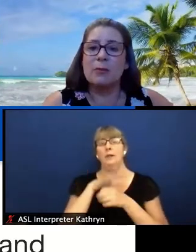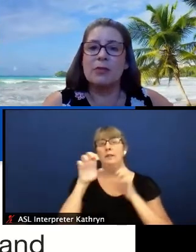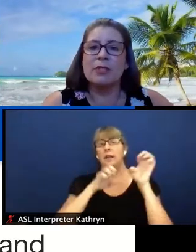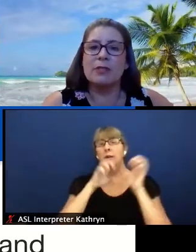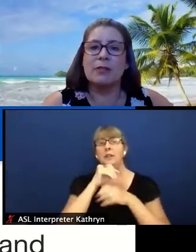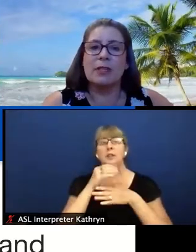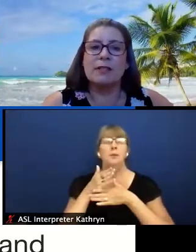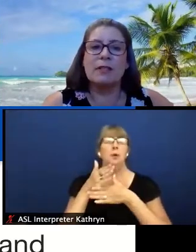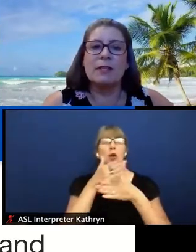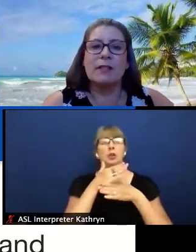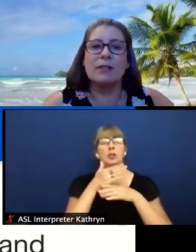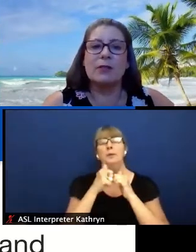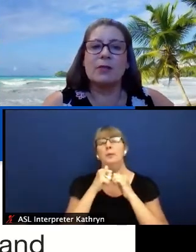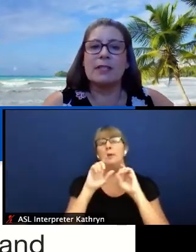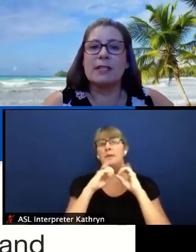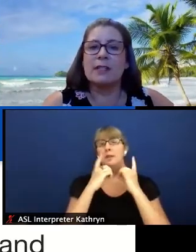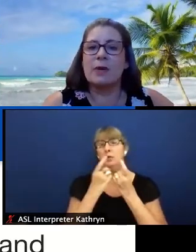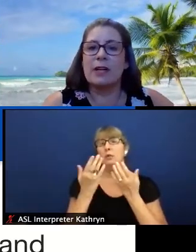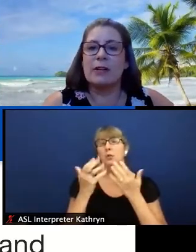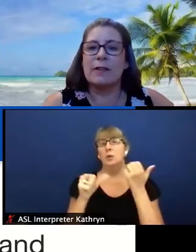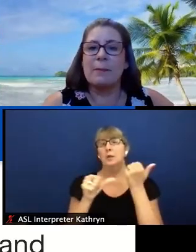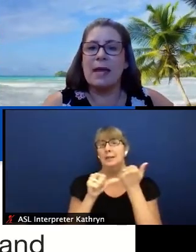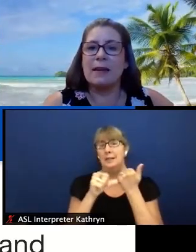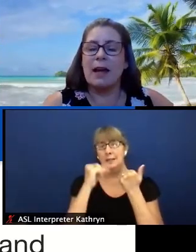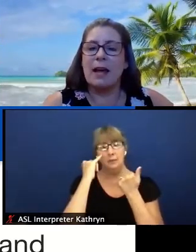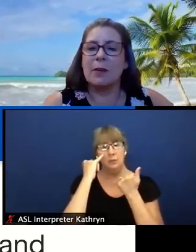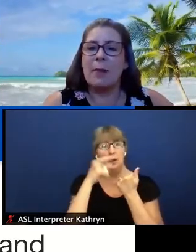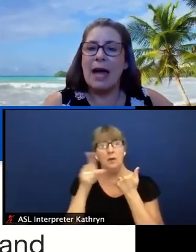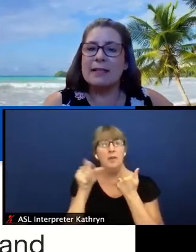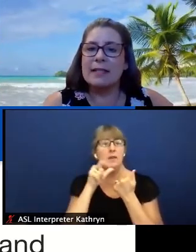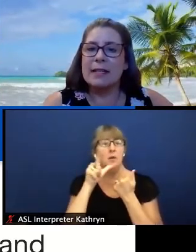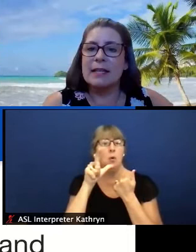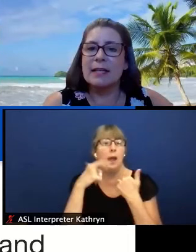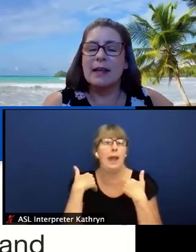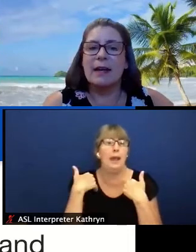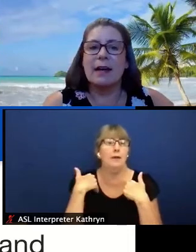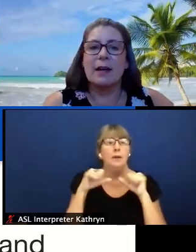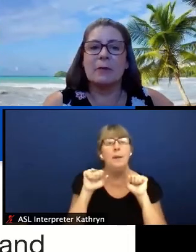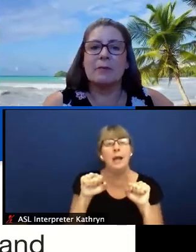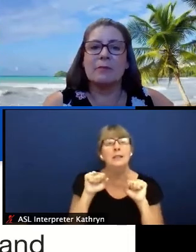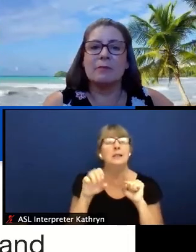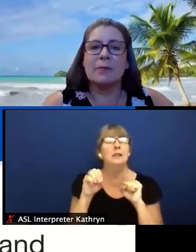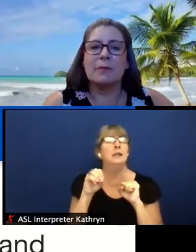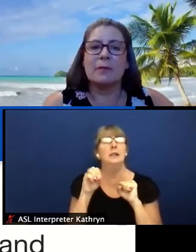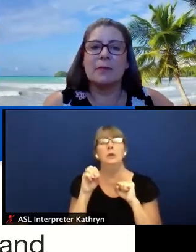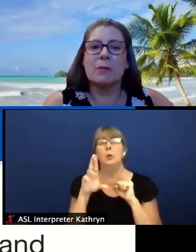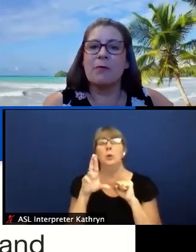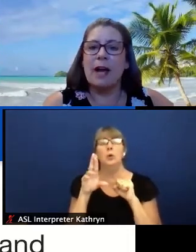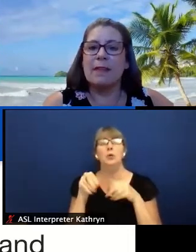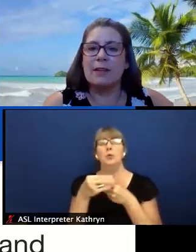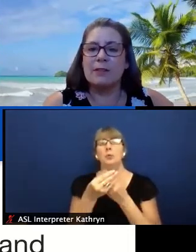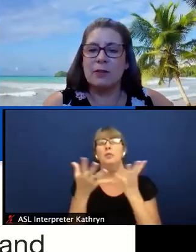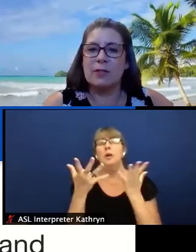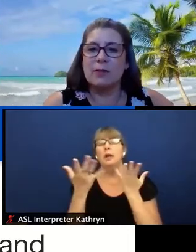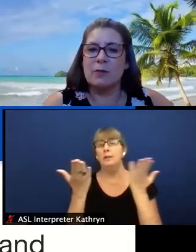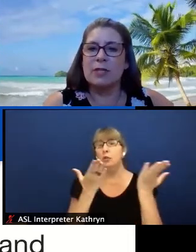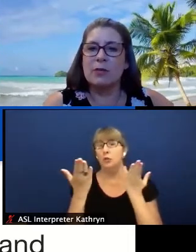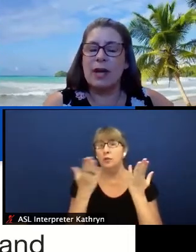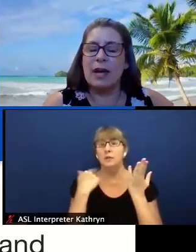with districts to assist where they may not have capacity to provide that service and we do have